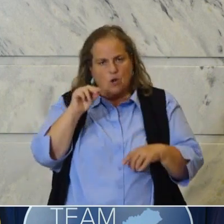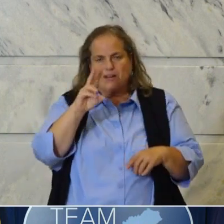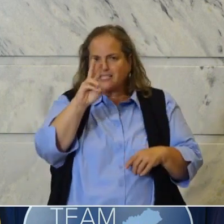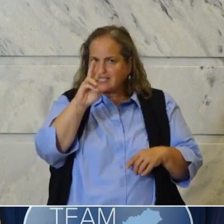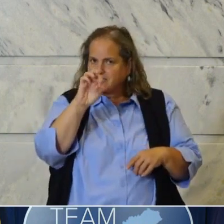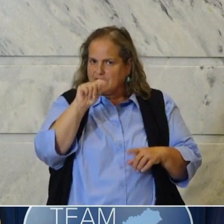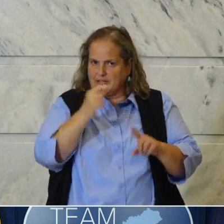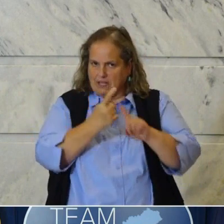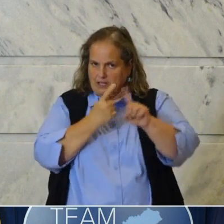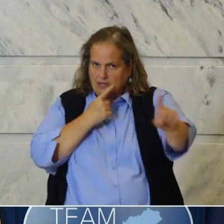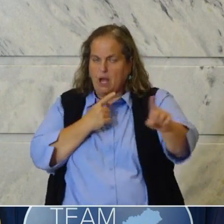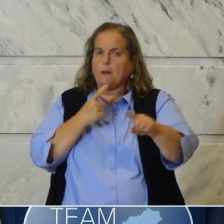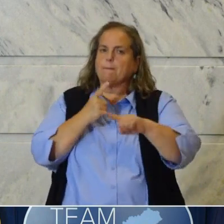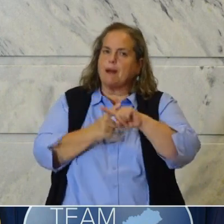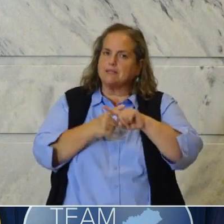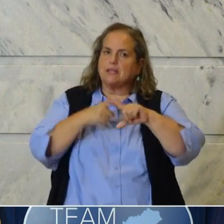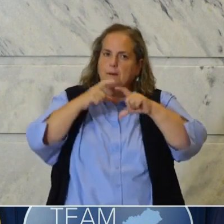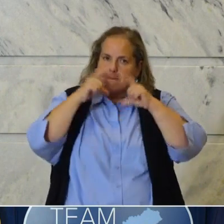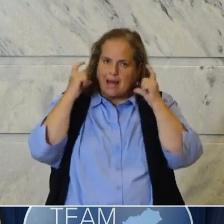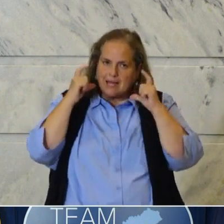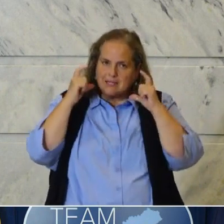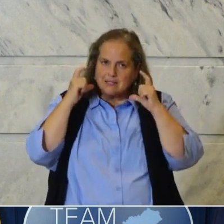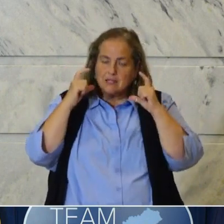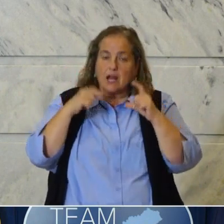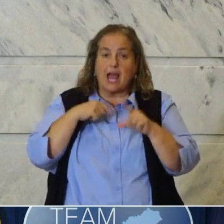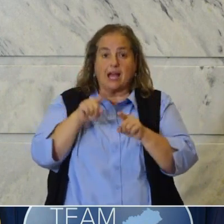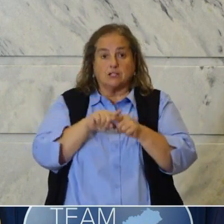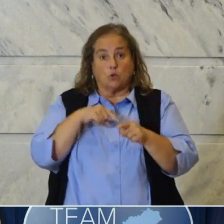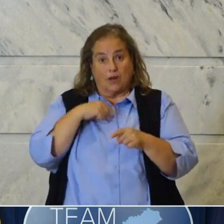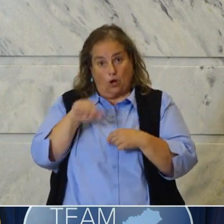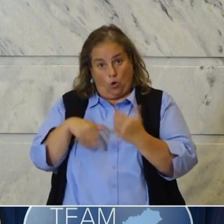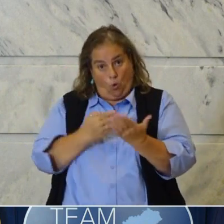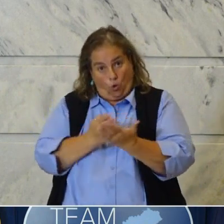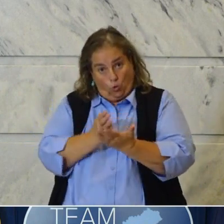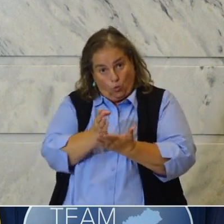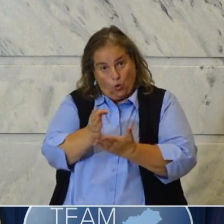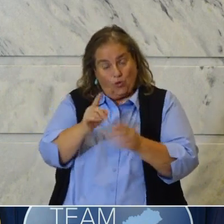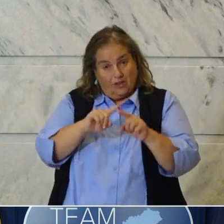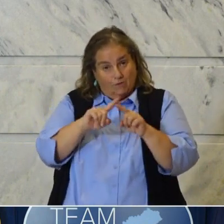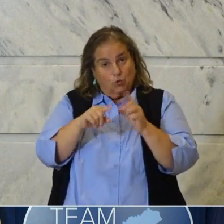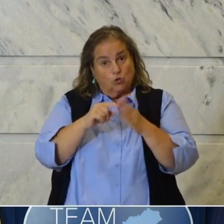masks So as we work through this for all of you in the public again, love